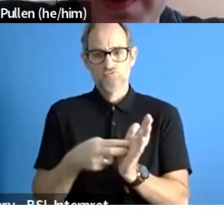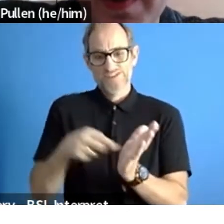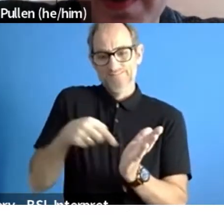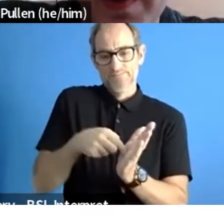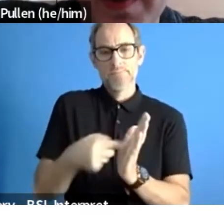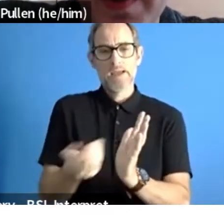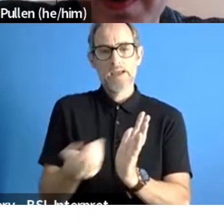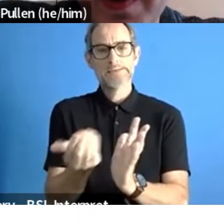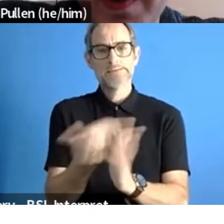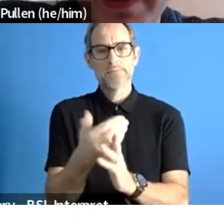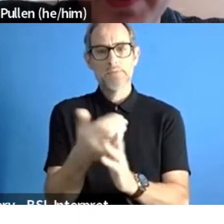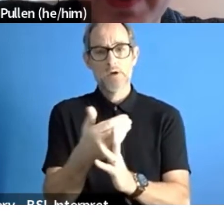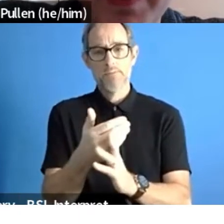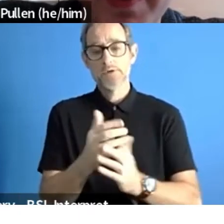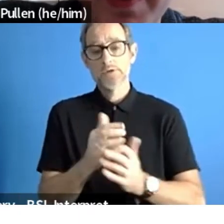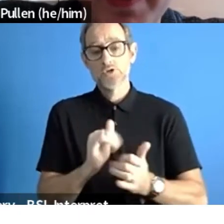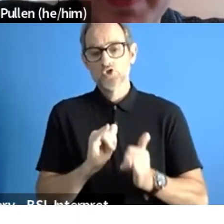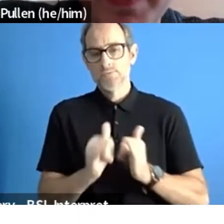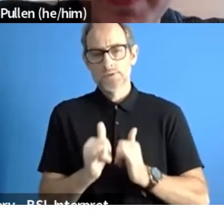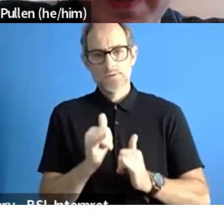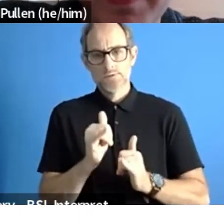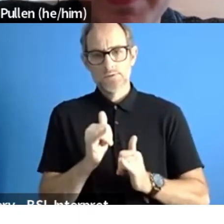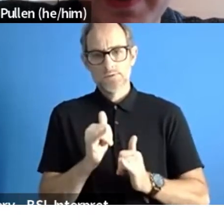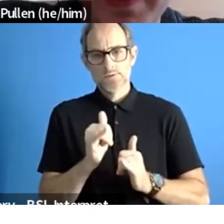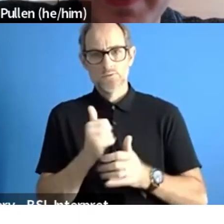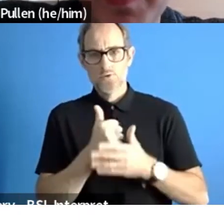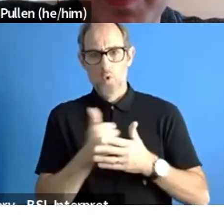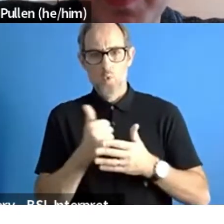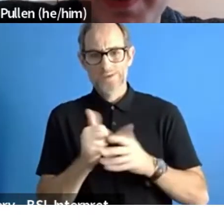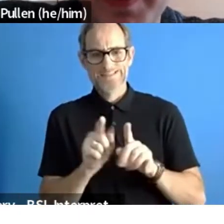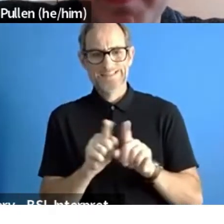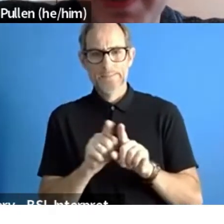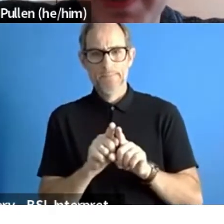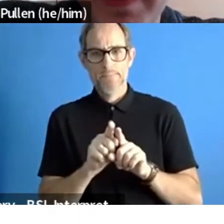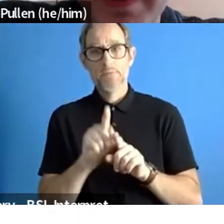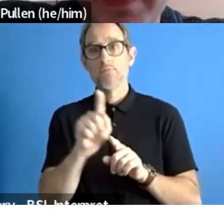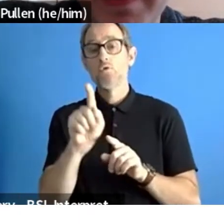not always the case. A supplier who does not have an accessible product